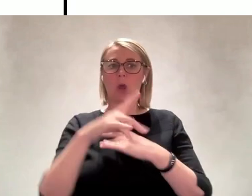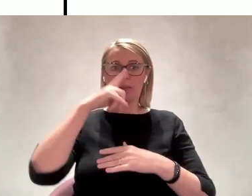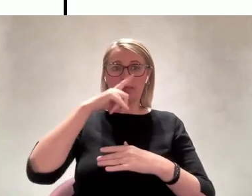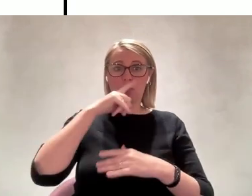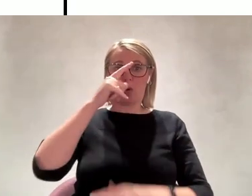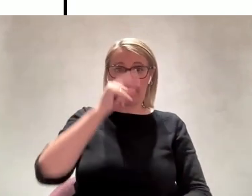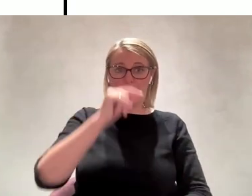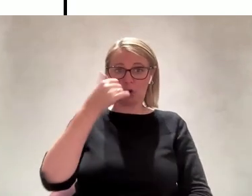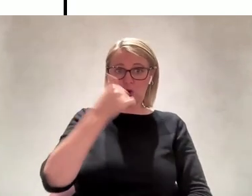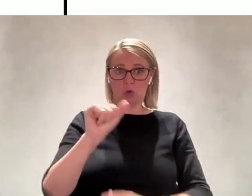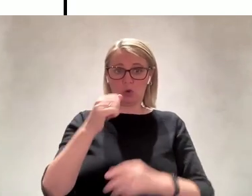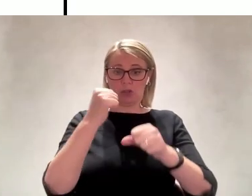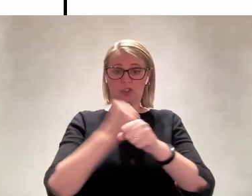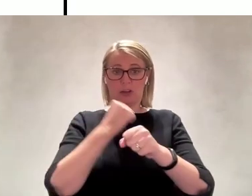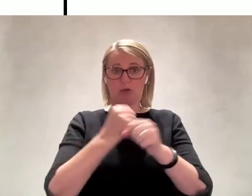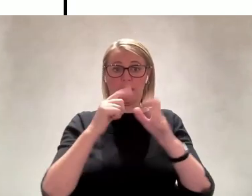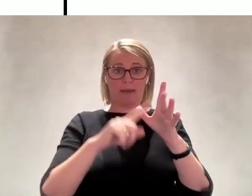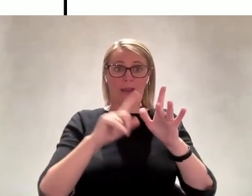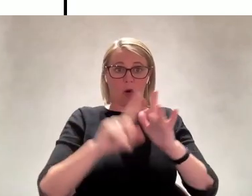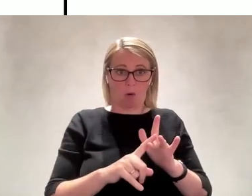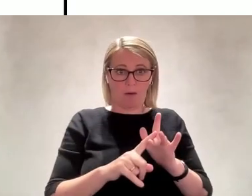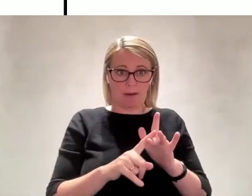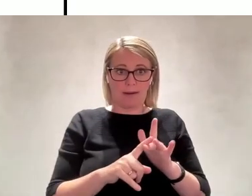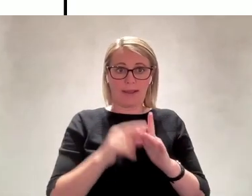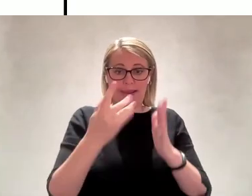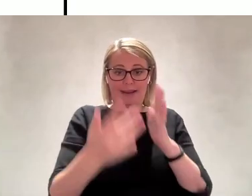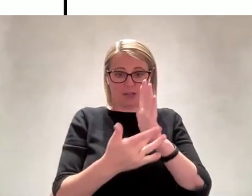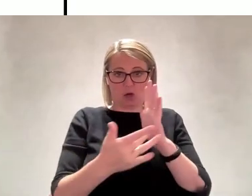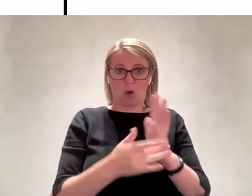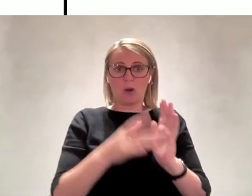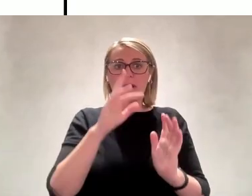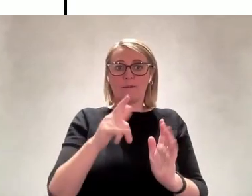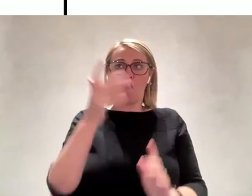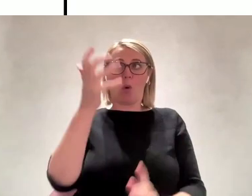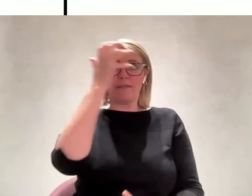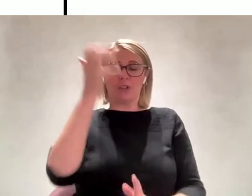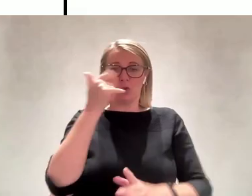can use generative AI tools and technologies for official